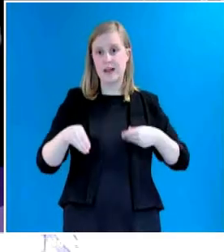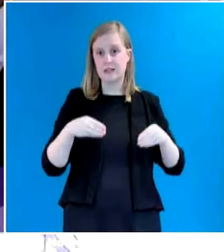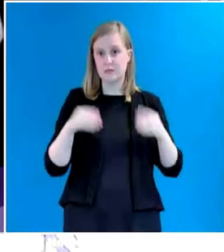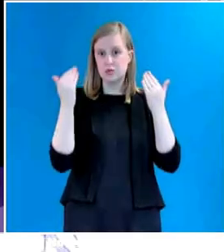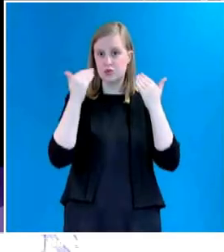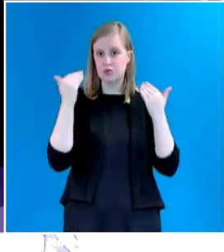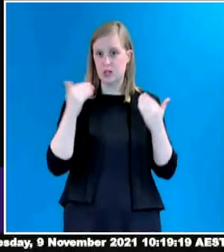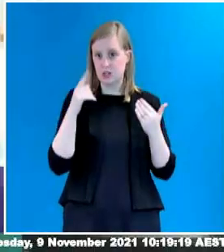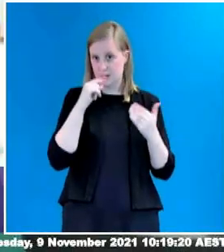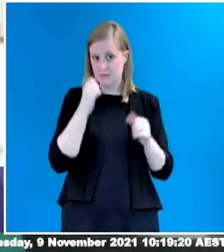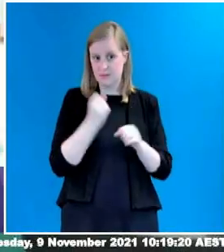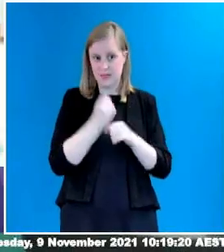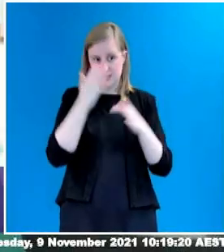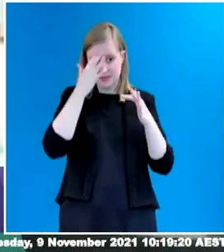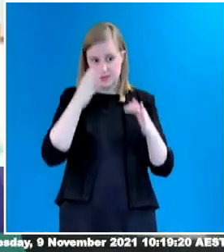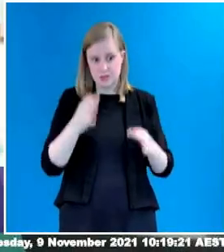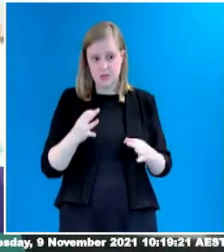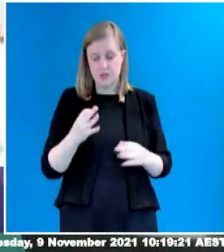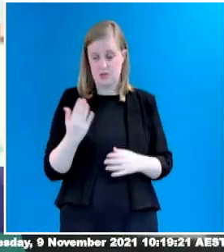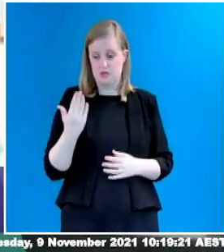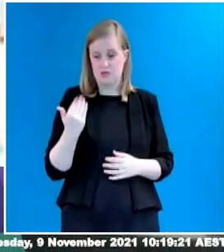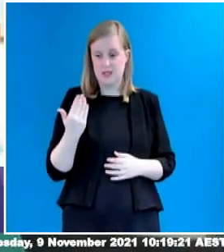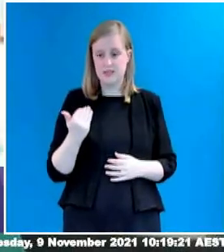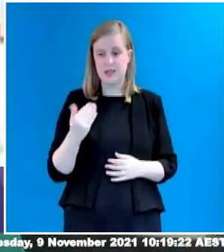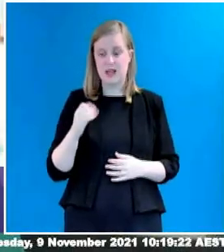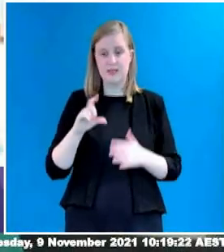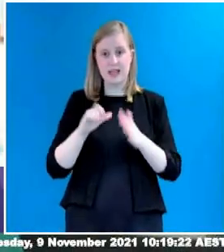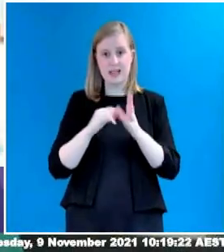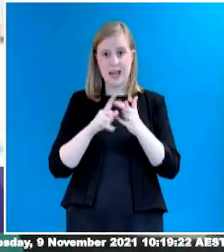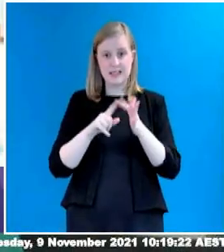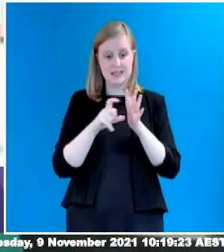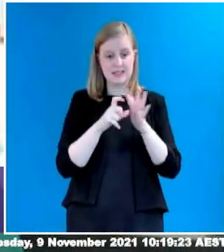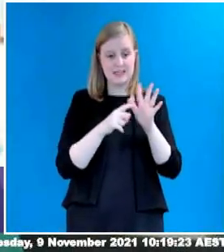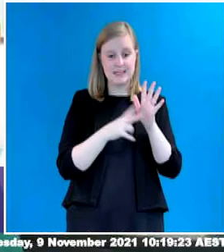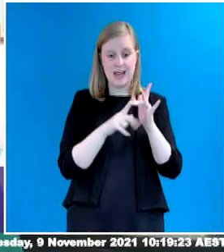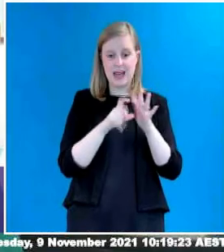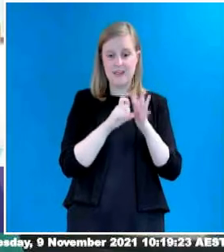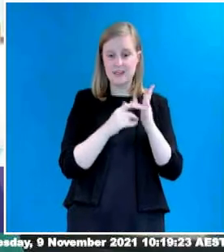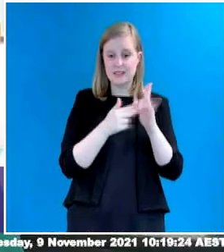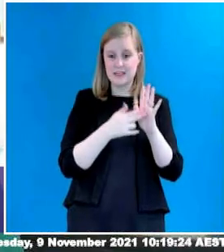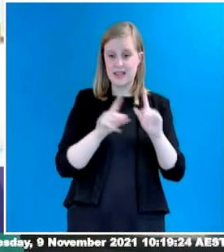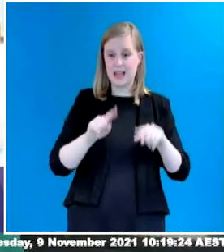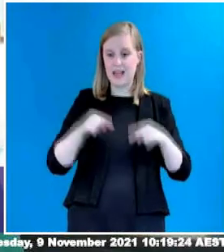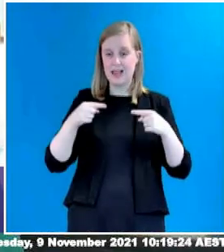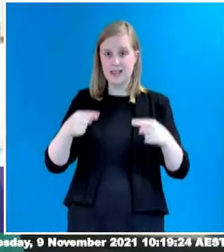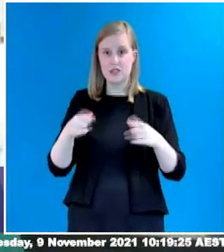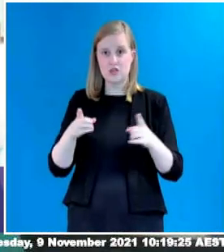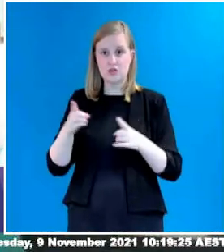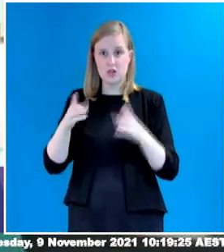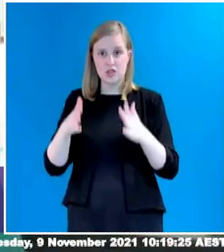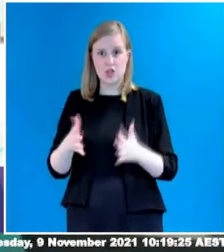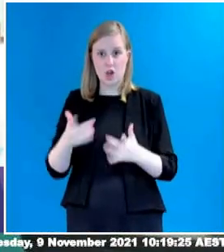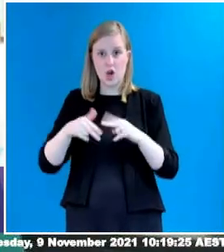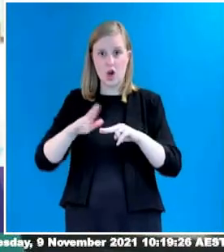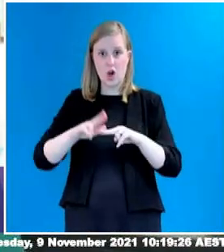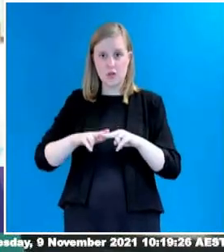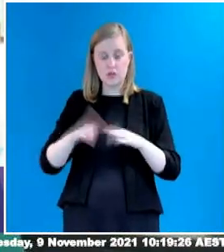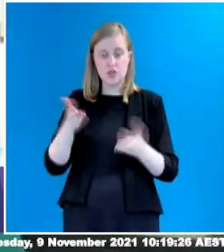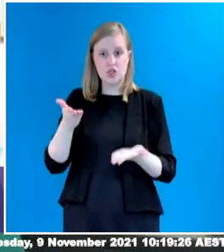The most recent case is one of Davidson v Director General of the Justice and Community Safety Directorate just this year, where a